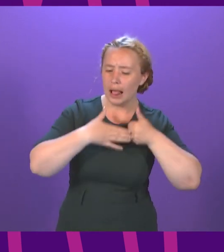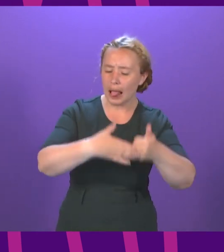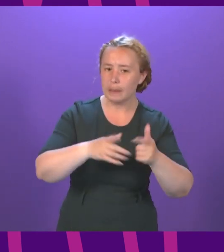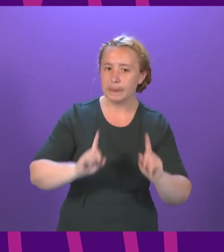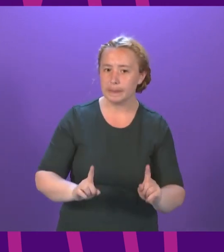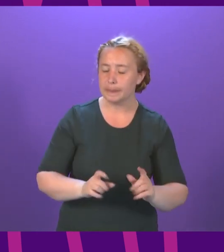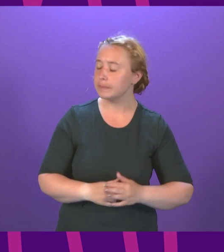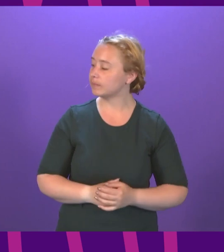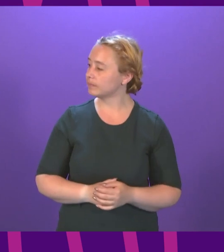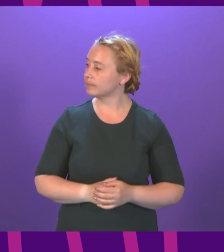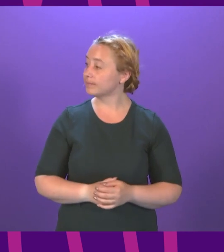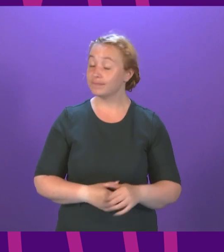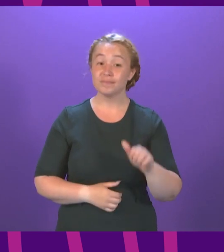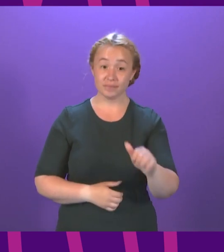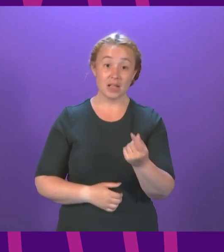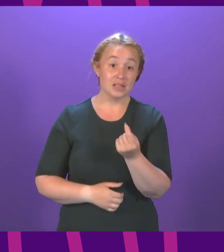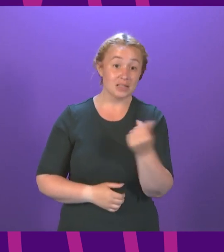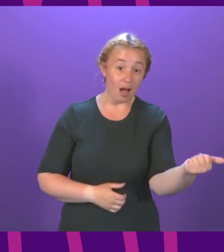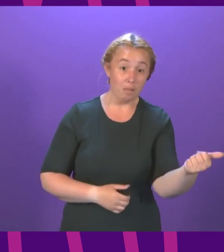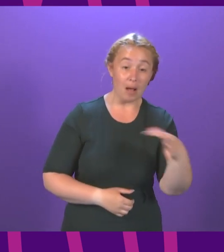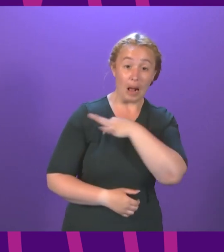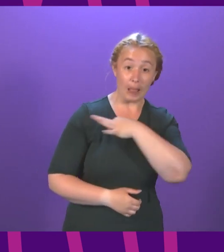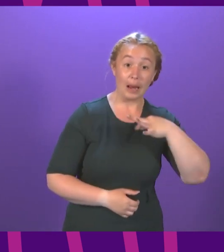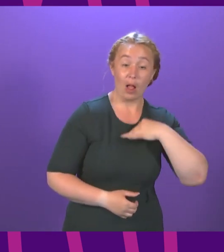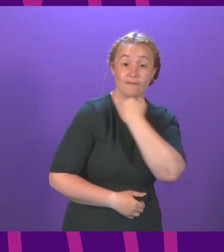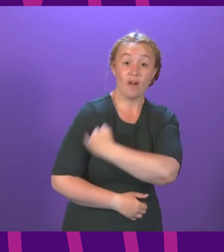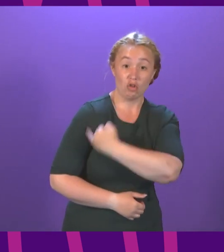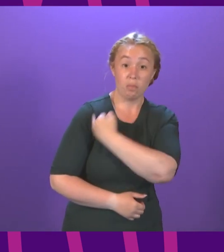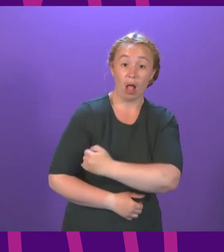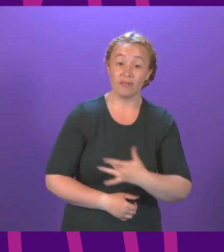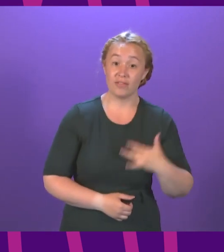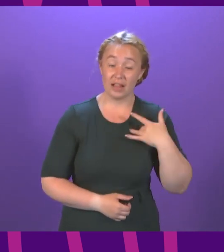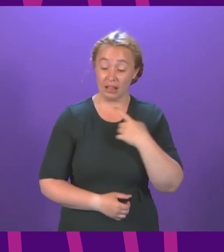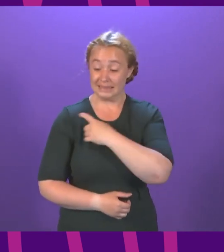I know that people who are clinically extremely vulnerable are concerned, and I do not imagine